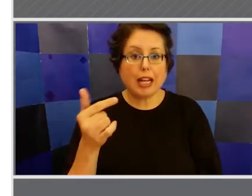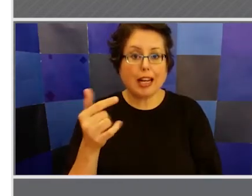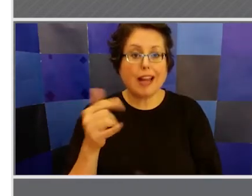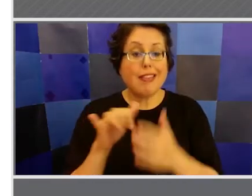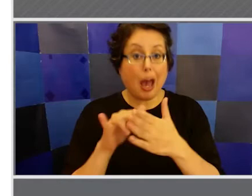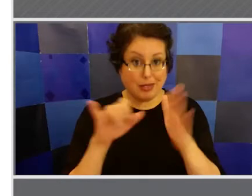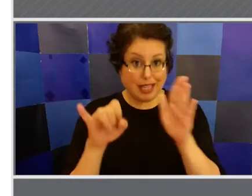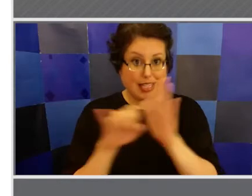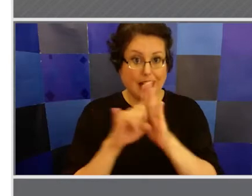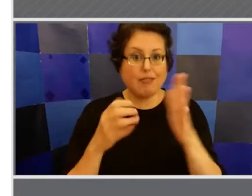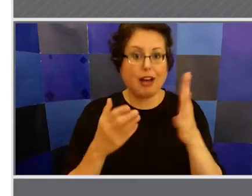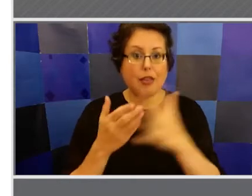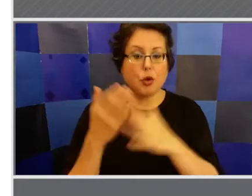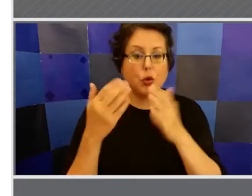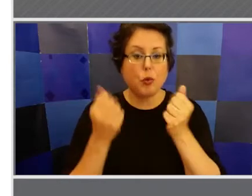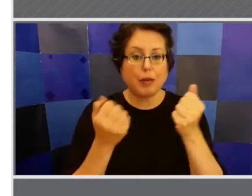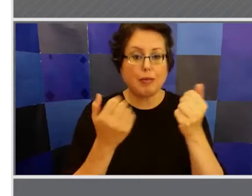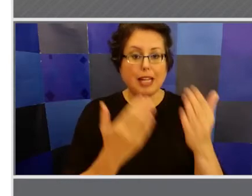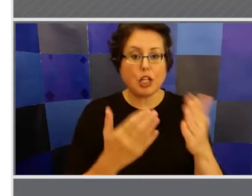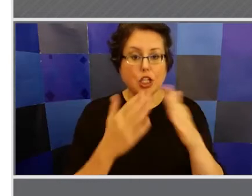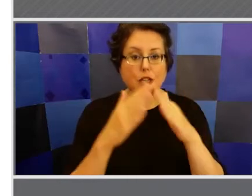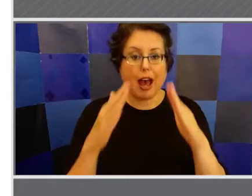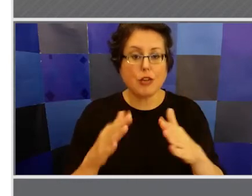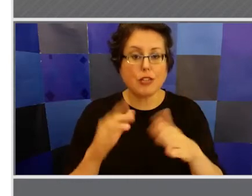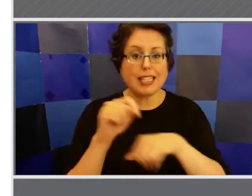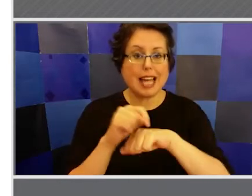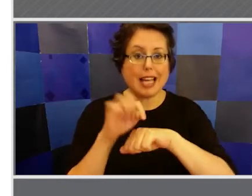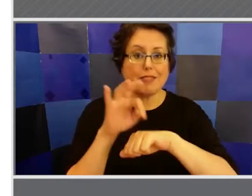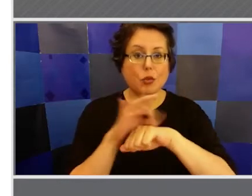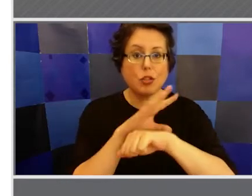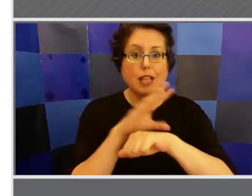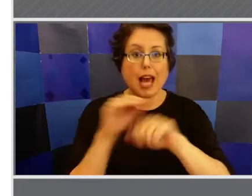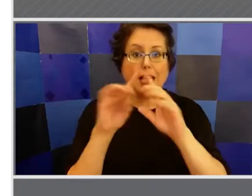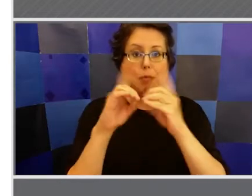recommendation of the housing Task Force, and then department, the Department